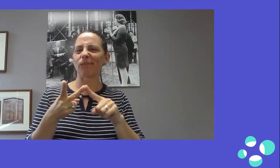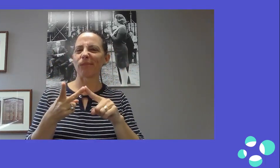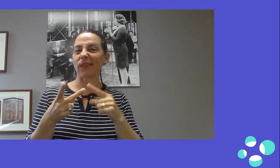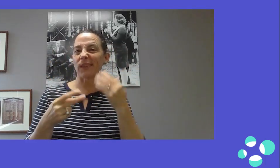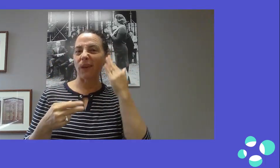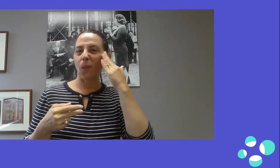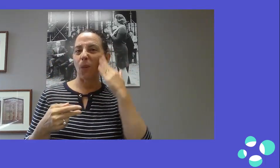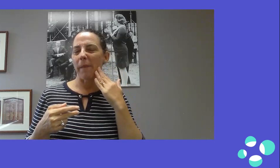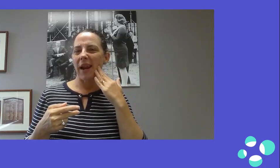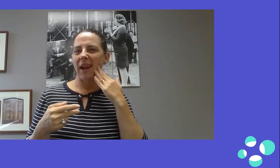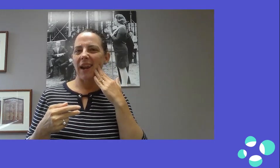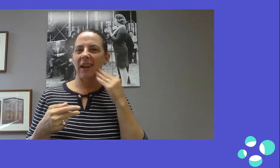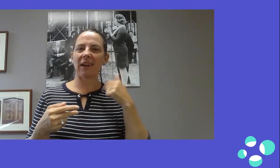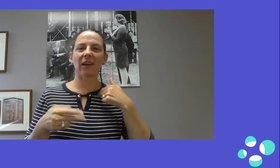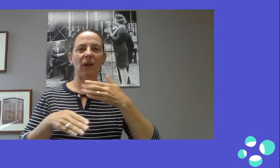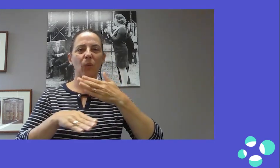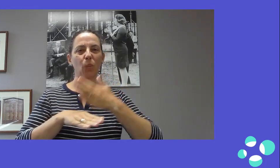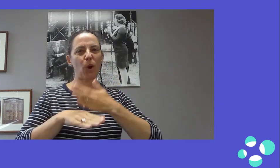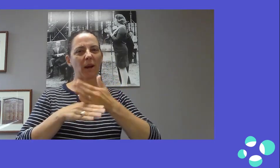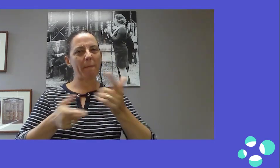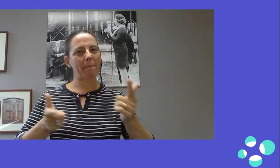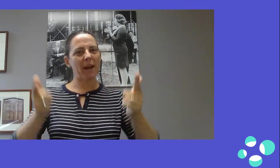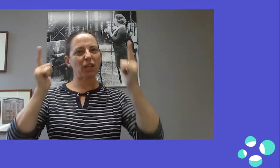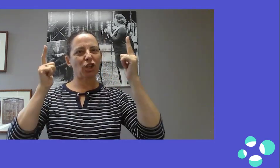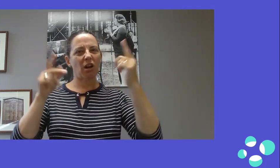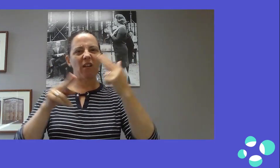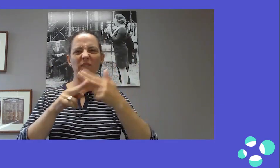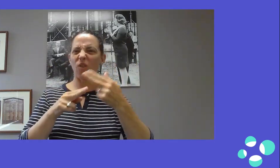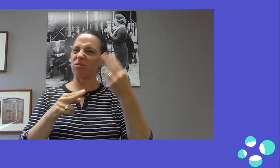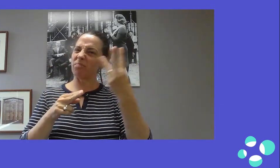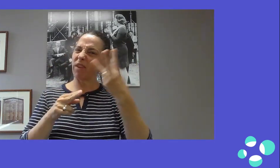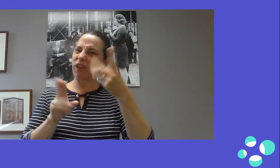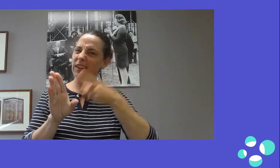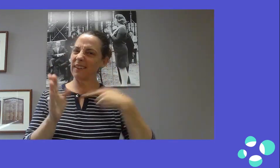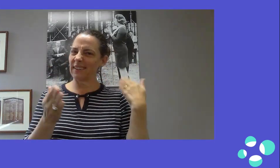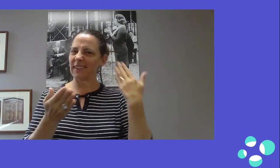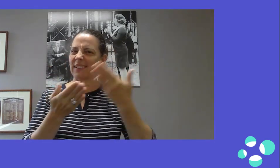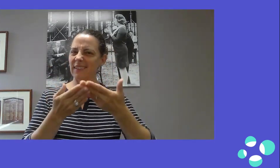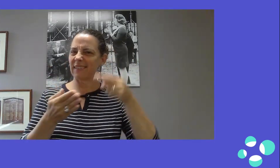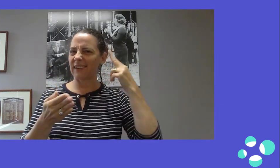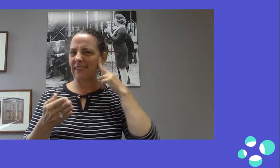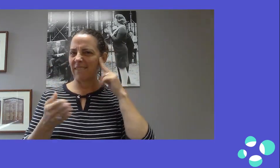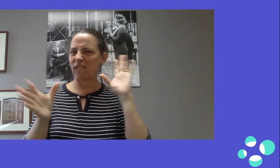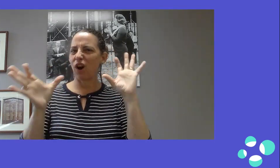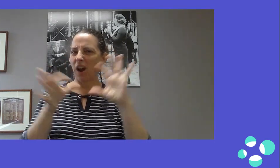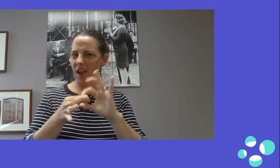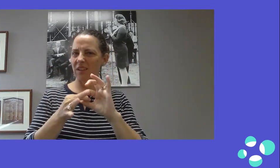Secondly, is women. I've worked as a manager for 13 years now at Deaf Connect,